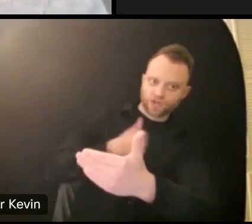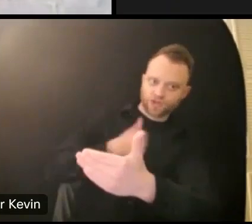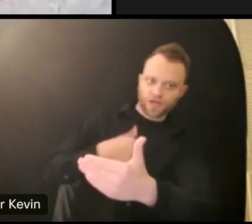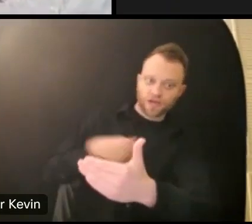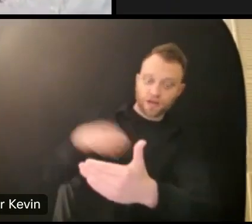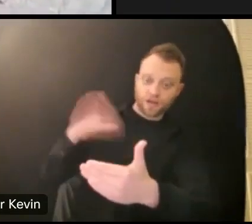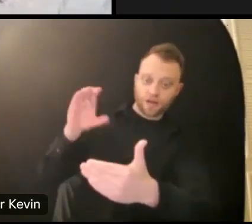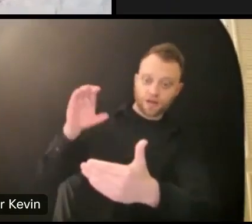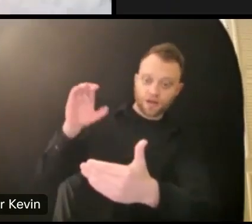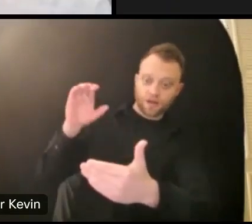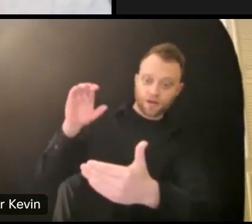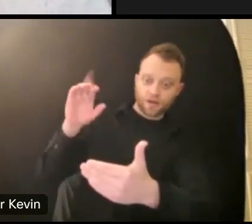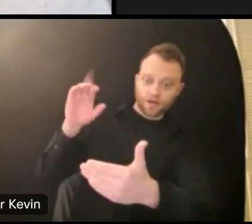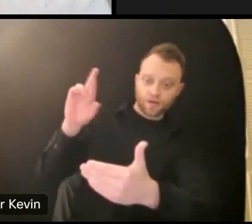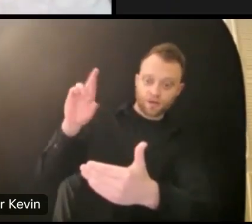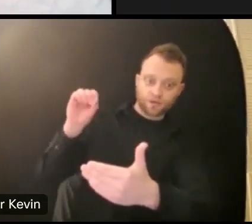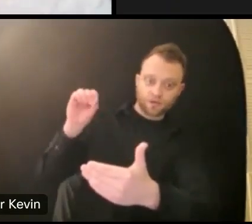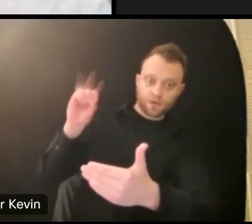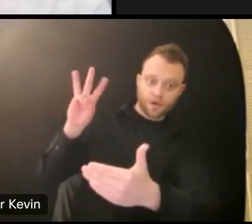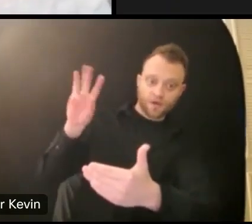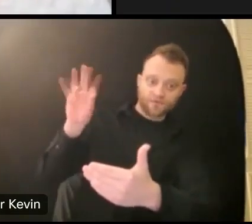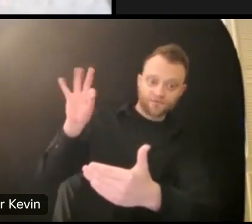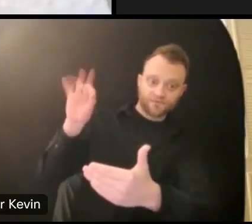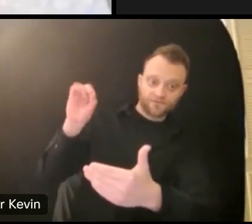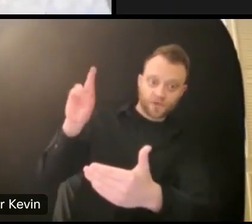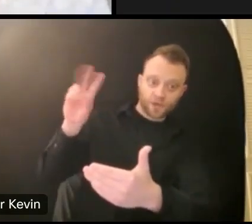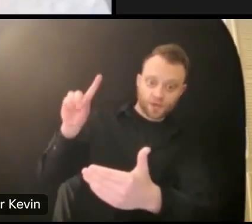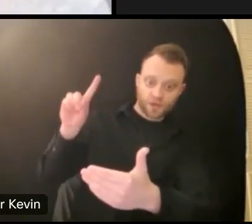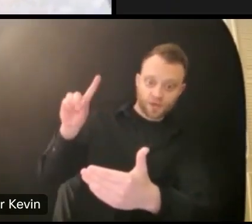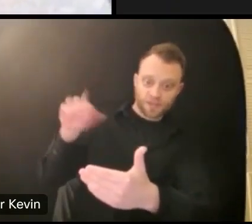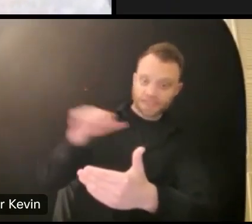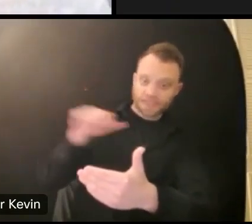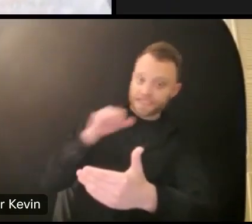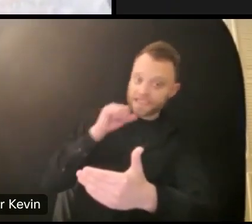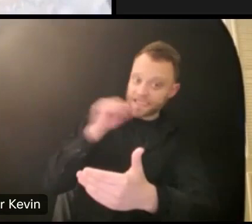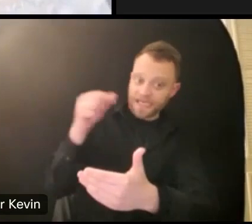Commissioner-elect Crawford, this is not something each Commissioner has to do.